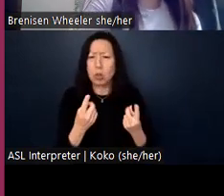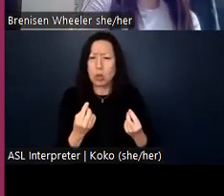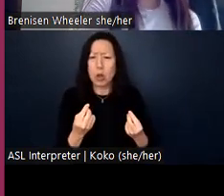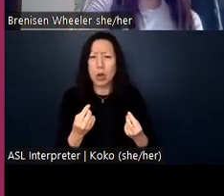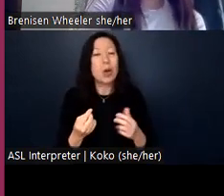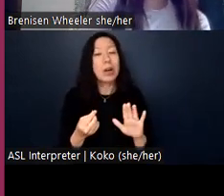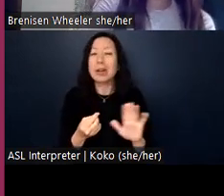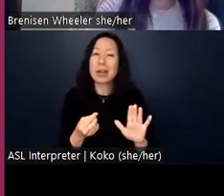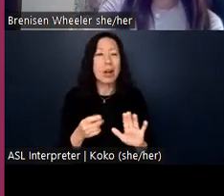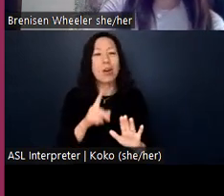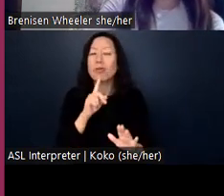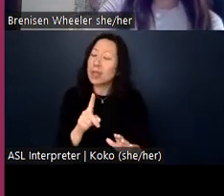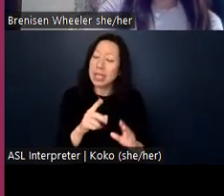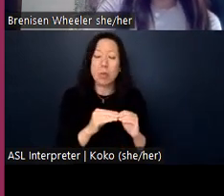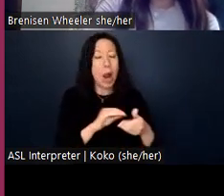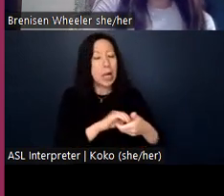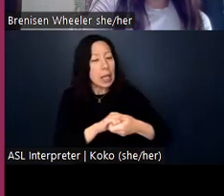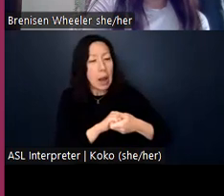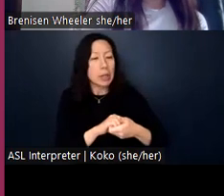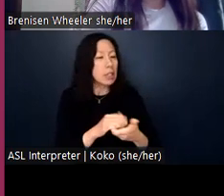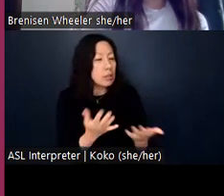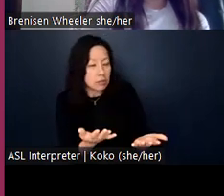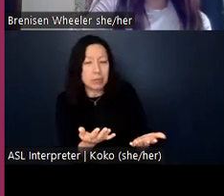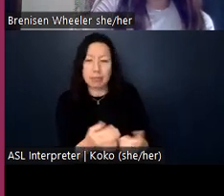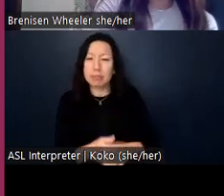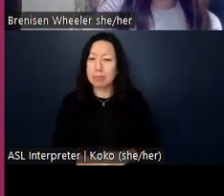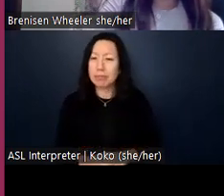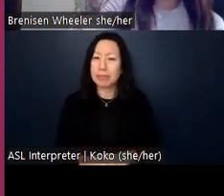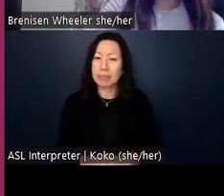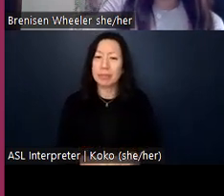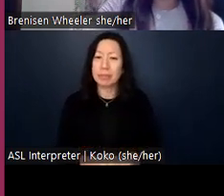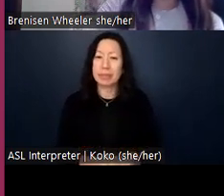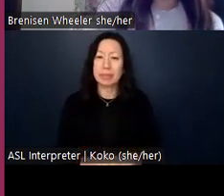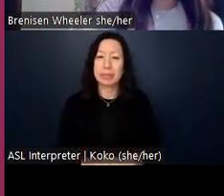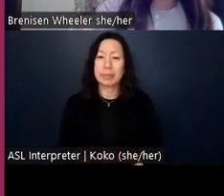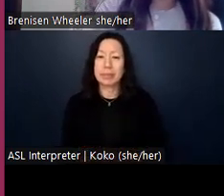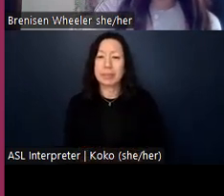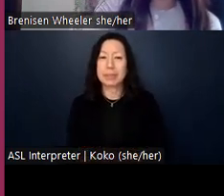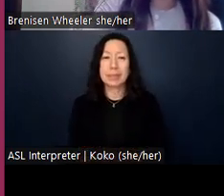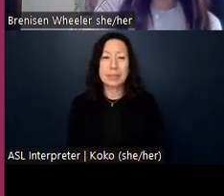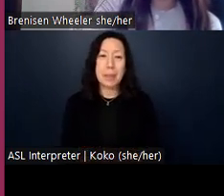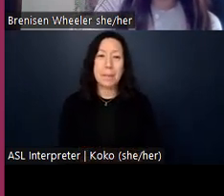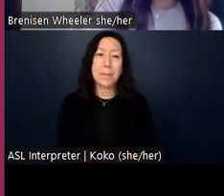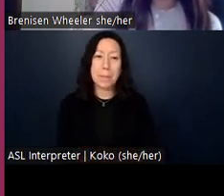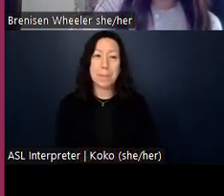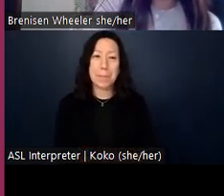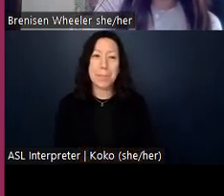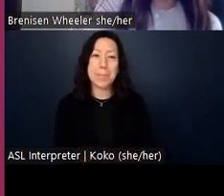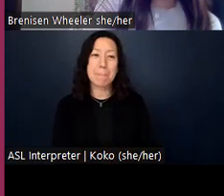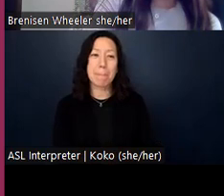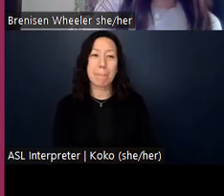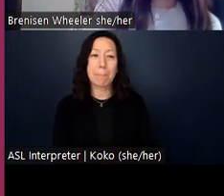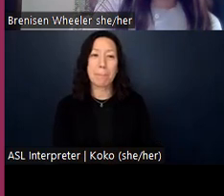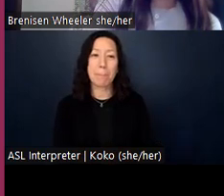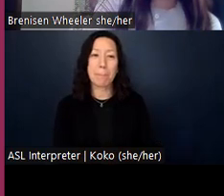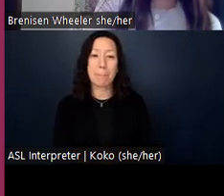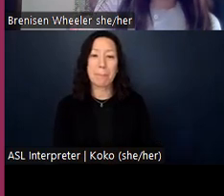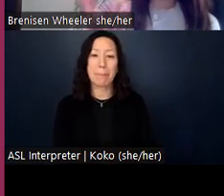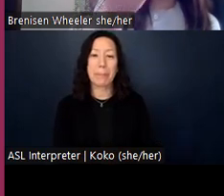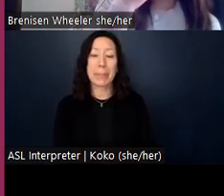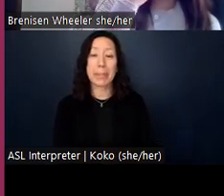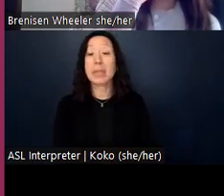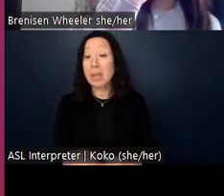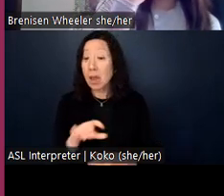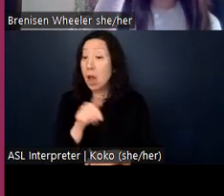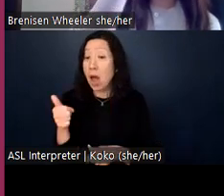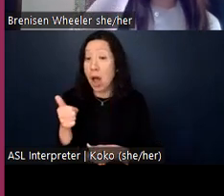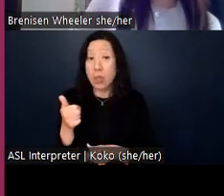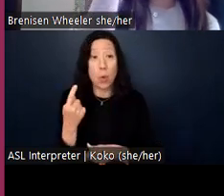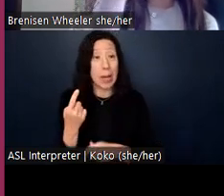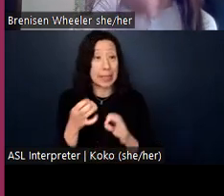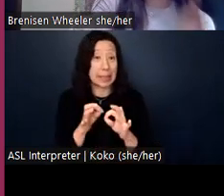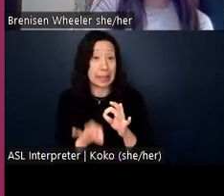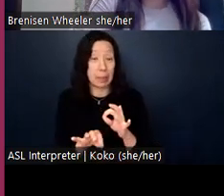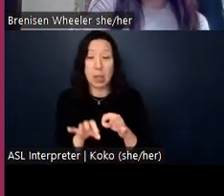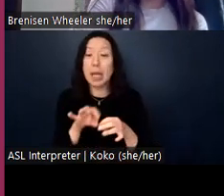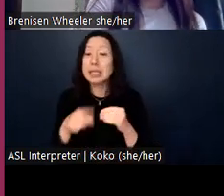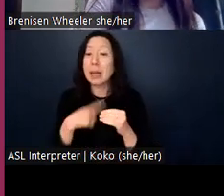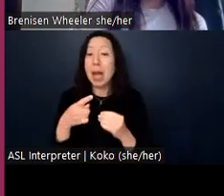13:24:44 A really simple one to his choice. So you've been like the only talk about sometimes